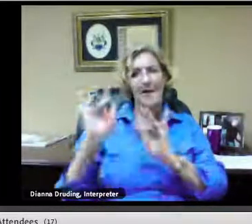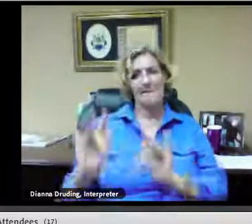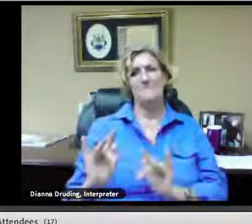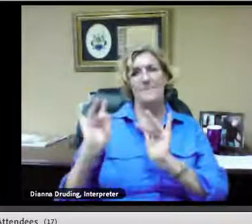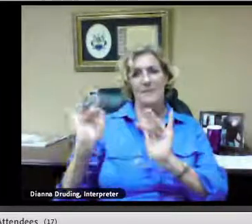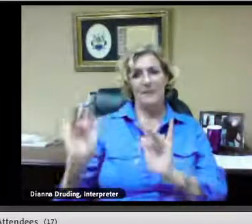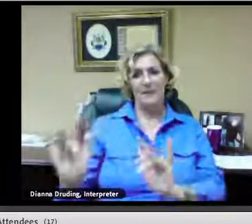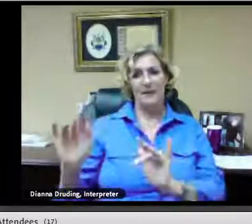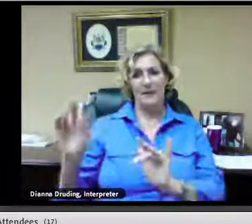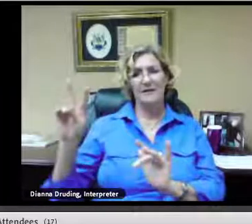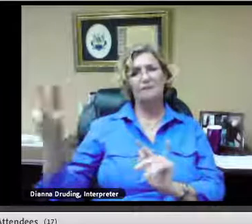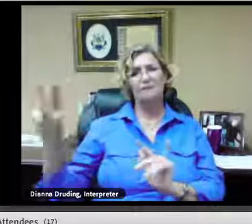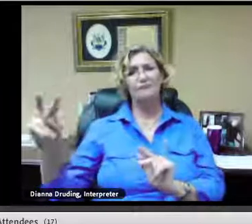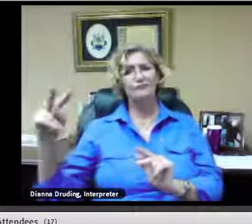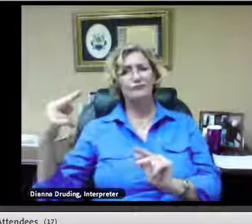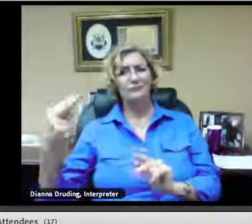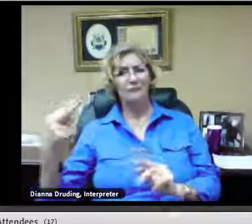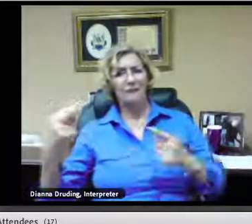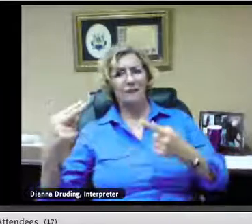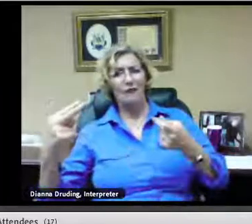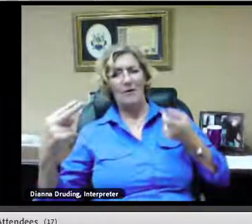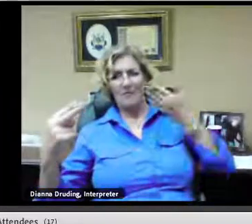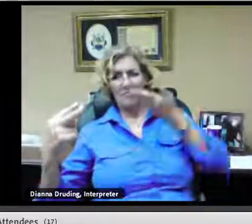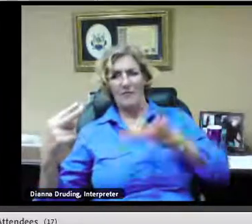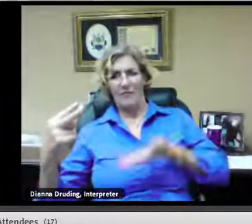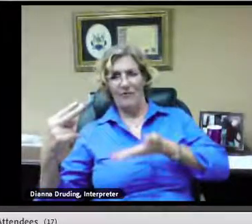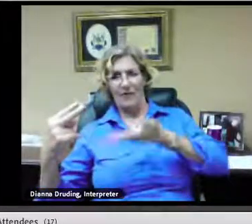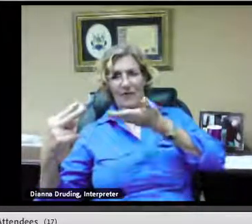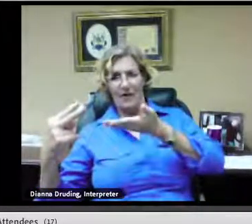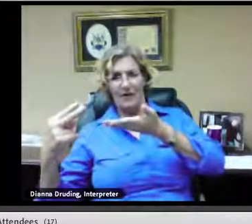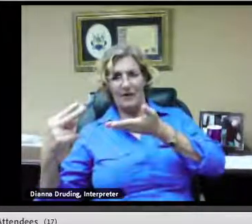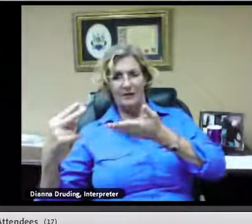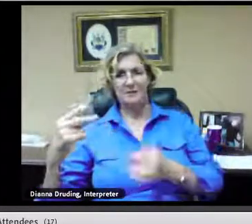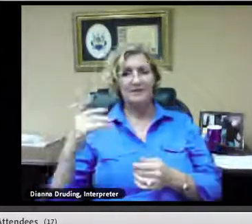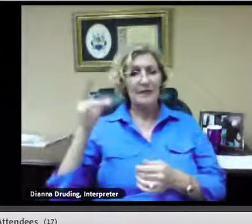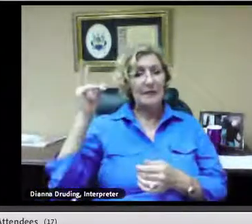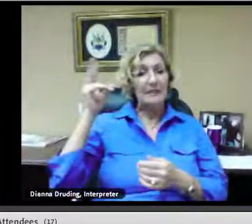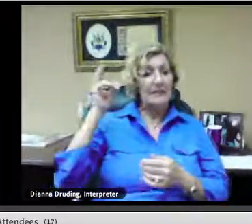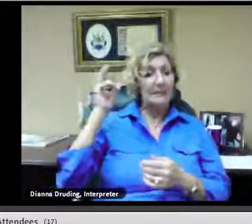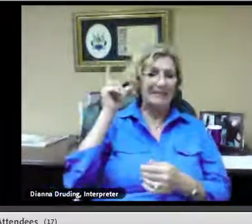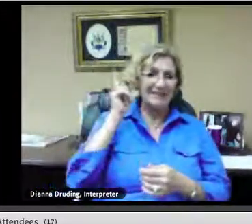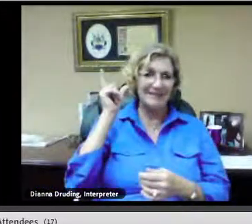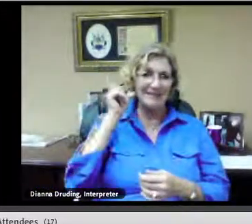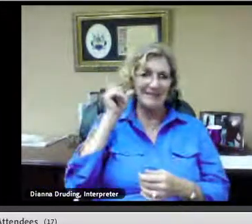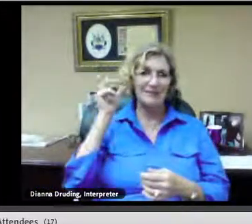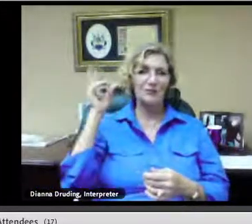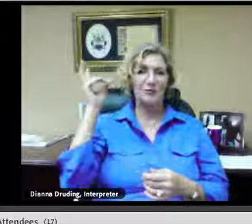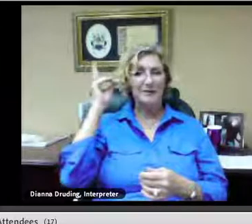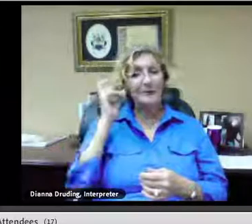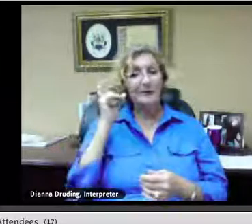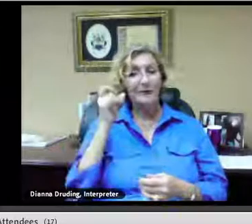whether or not those ears can hear, and feeling with the heart of another. I mean, that is really where we're going with this,